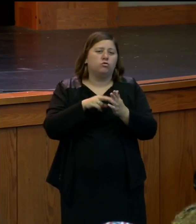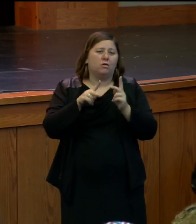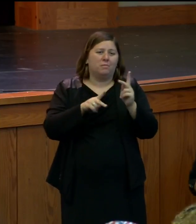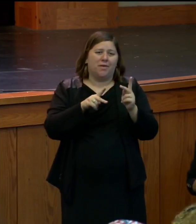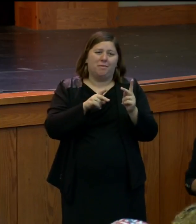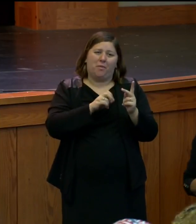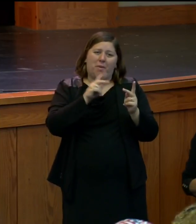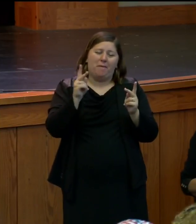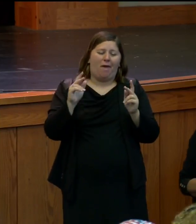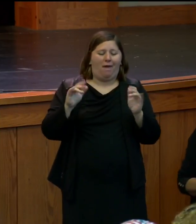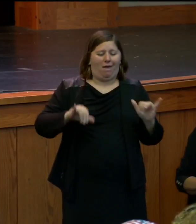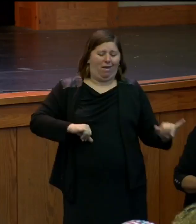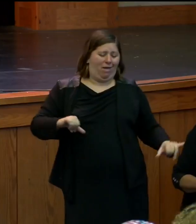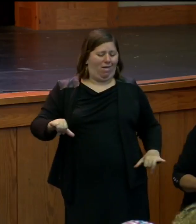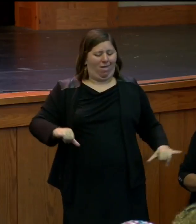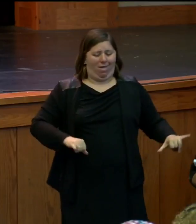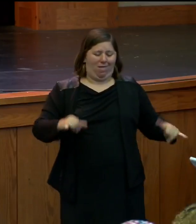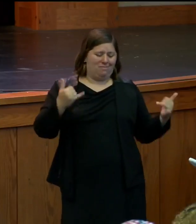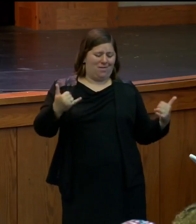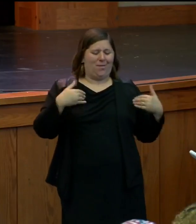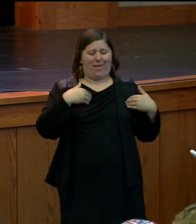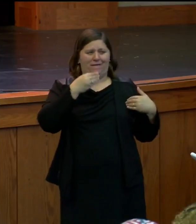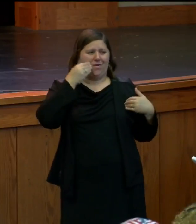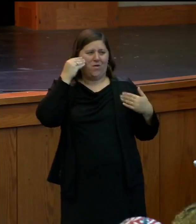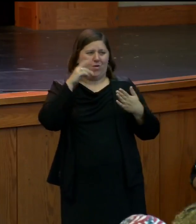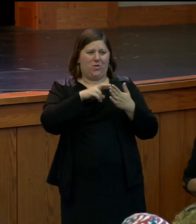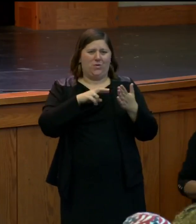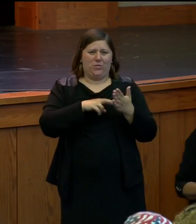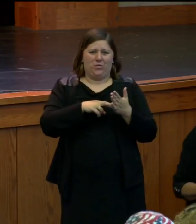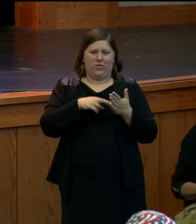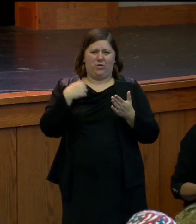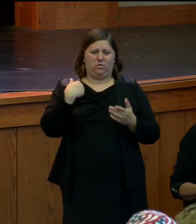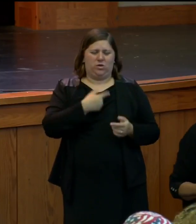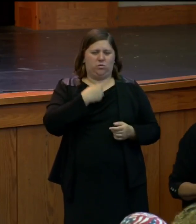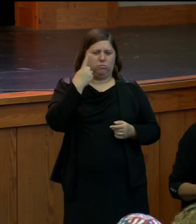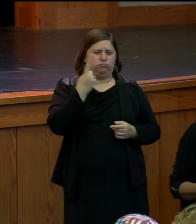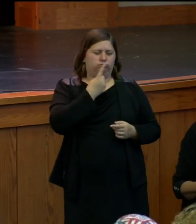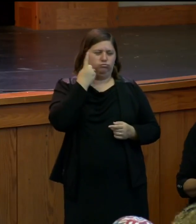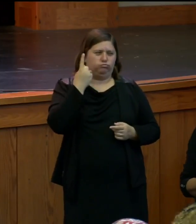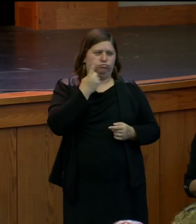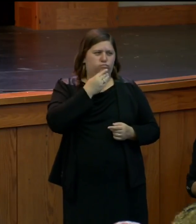BRAGGING ABOUT THE FACT WE'VE GOT HOME RULE, YOU KNOW, WE WERE WONDERING ABOUT HOME RULE.